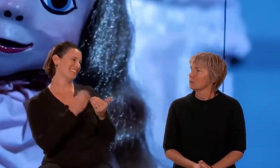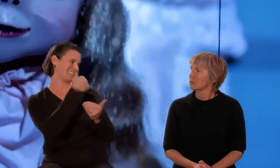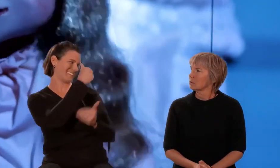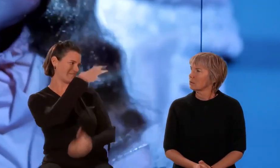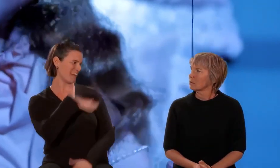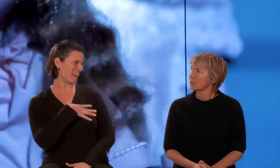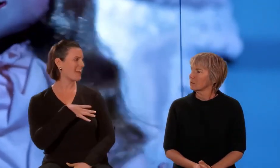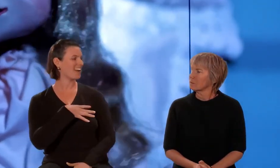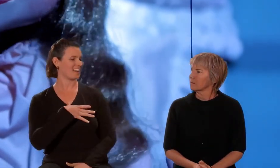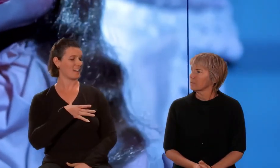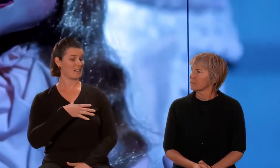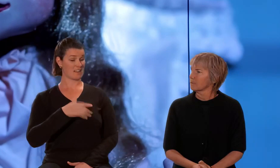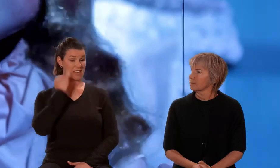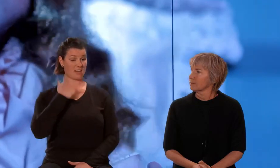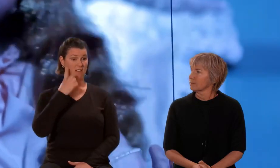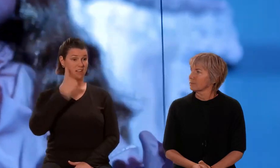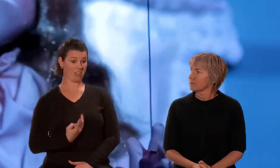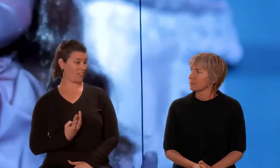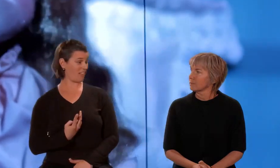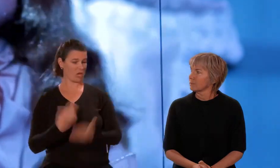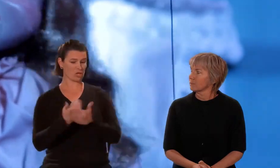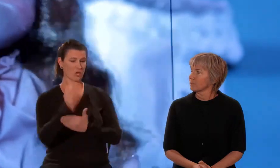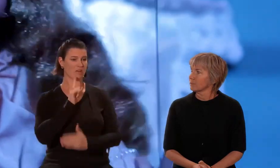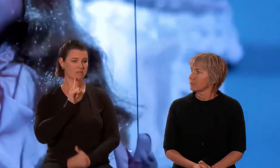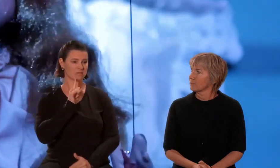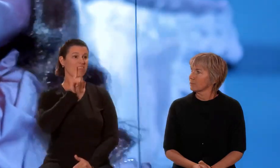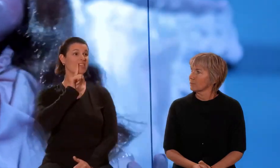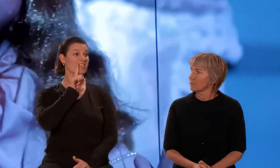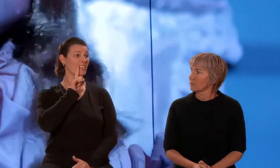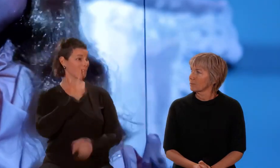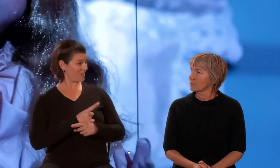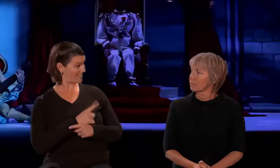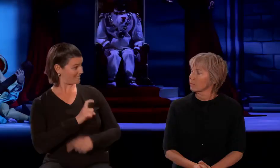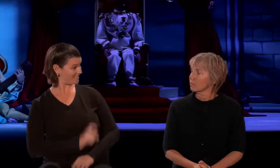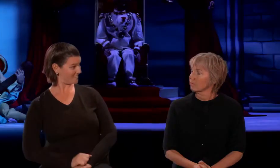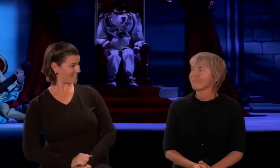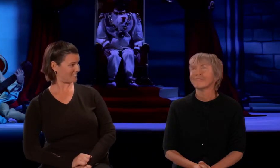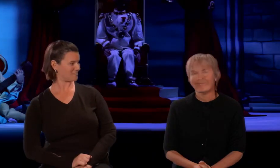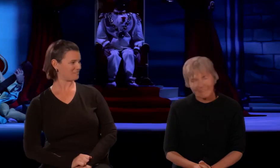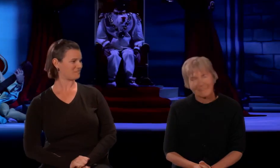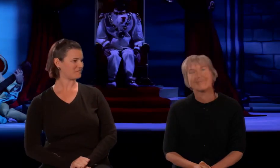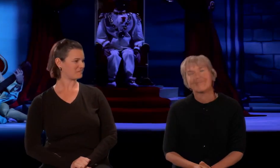When I lose a tooth, a new one grows in its place, doesn't it? [jester] Of course, Princess.